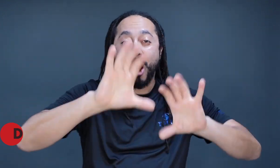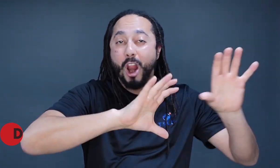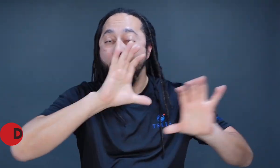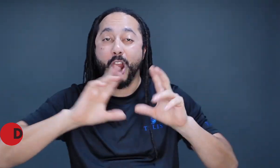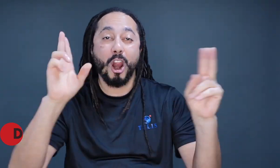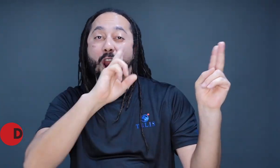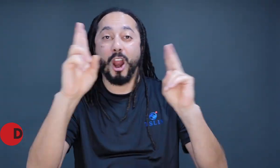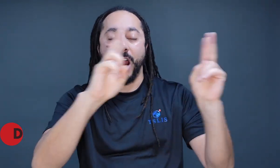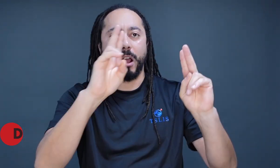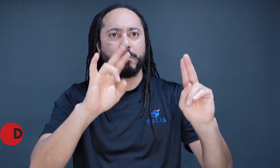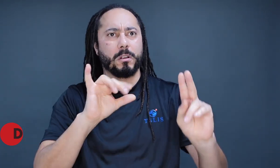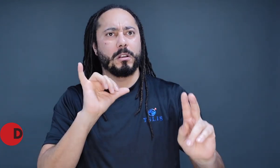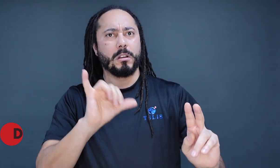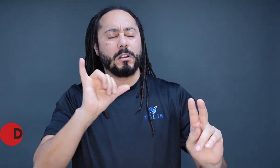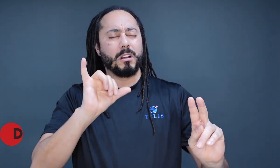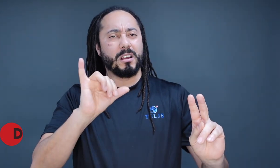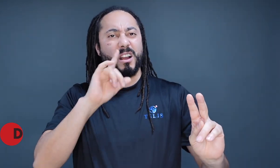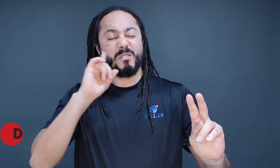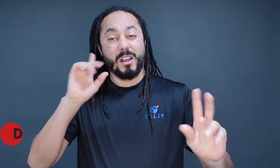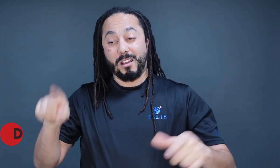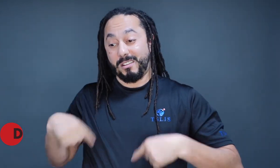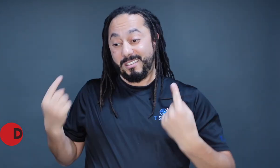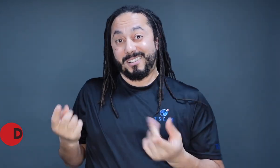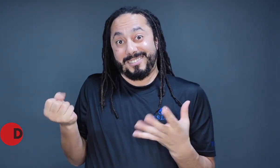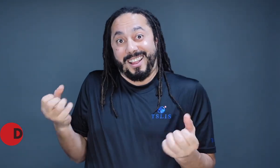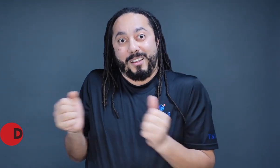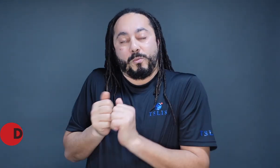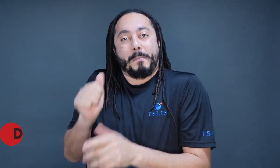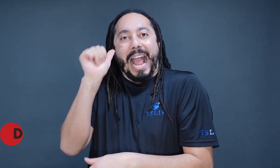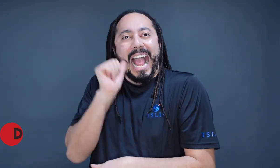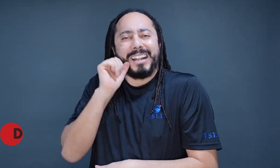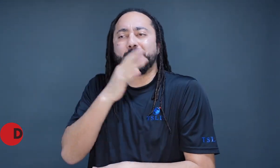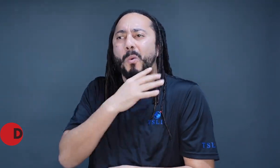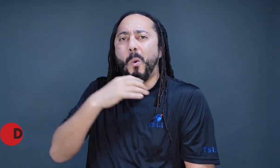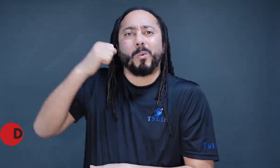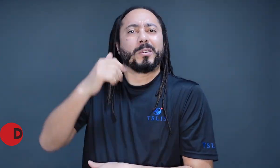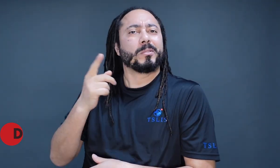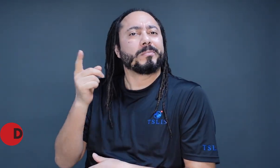different than me. I was young and all of these people were